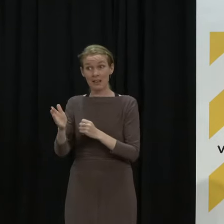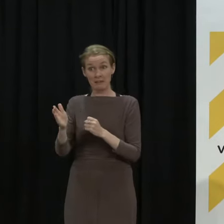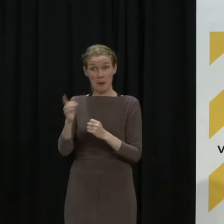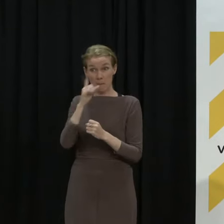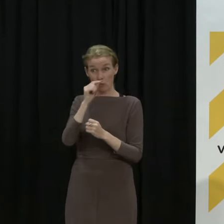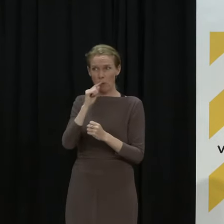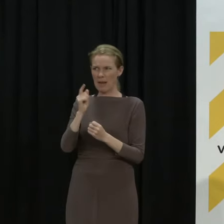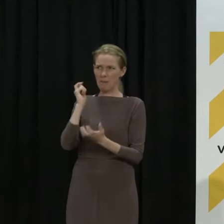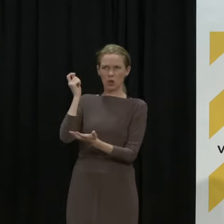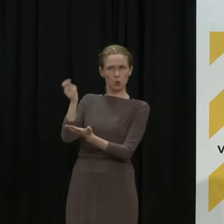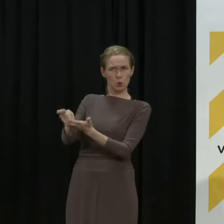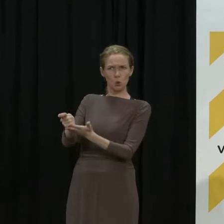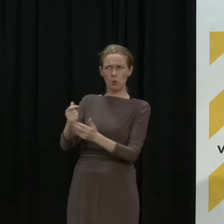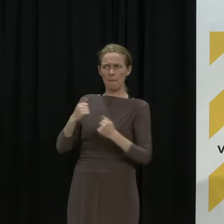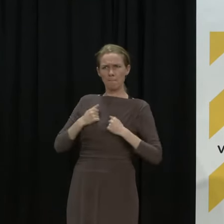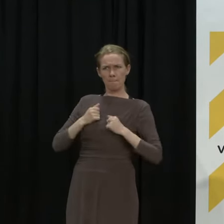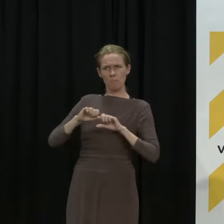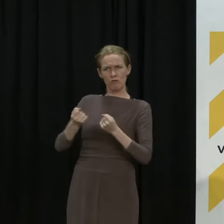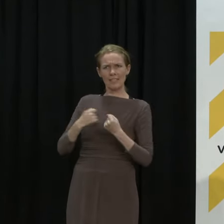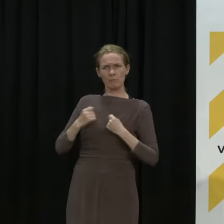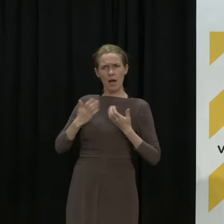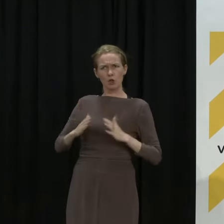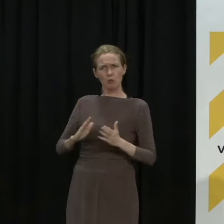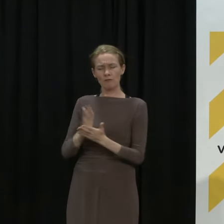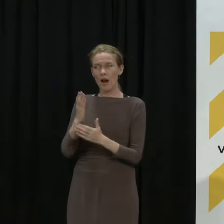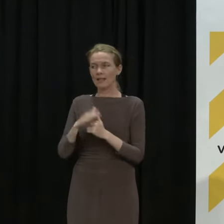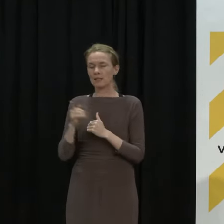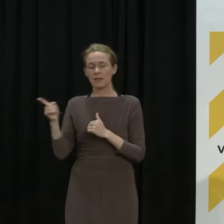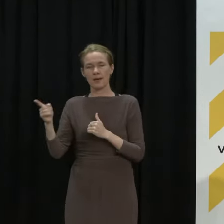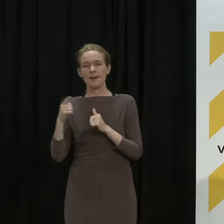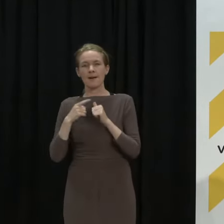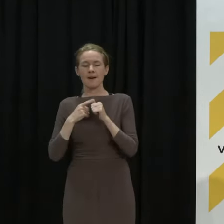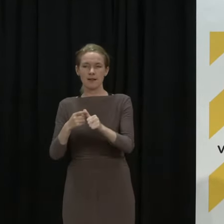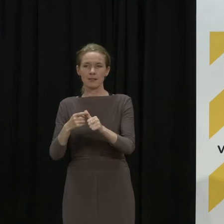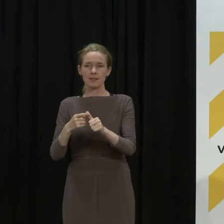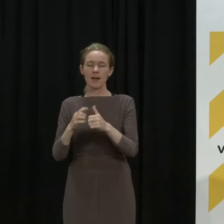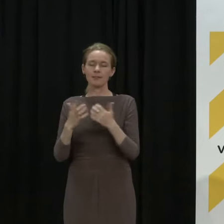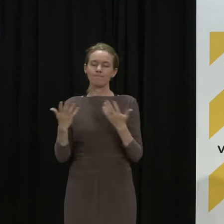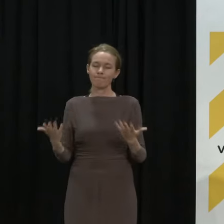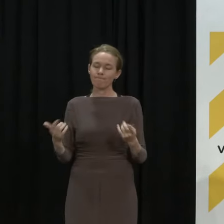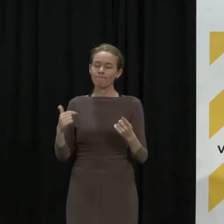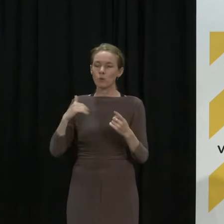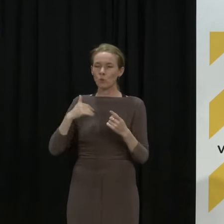If there is a great enough